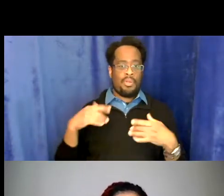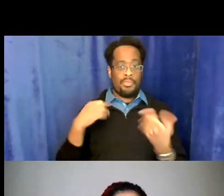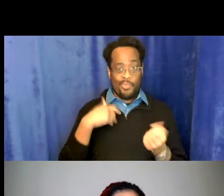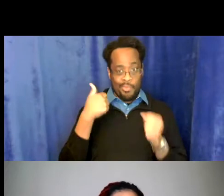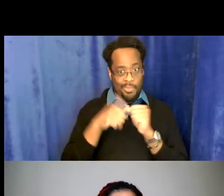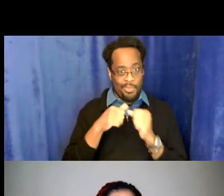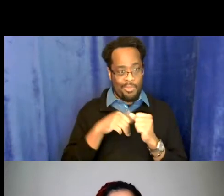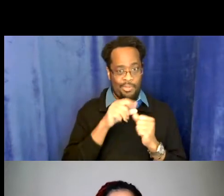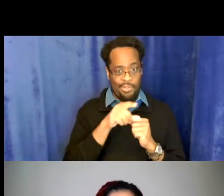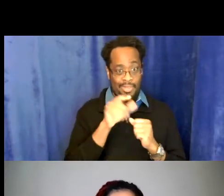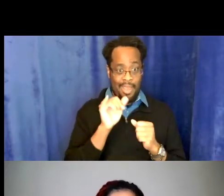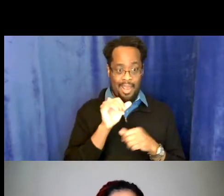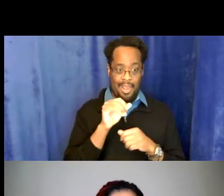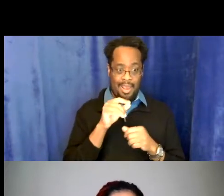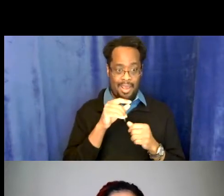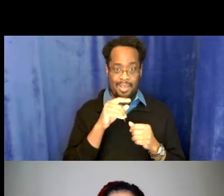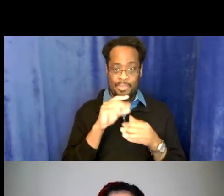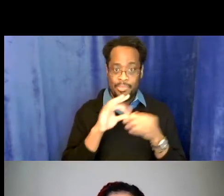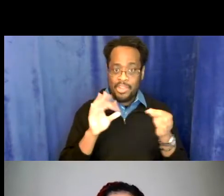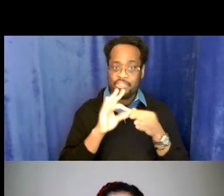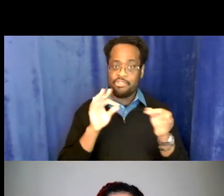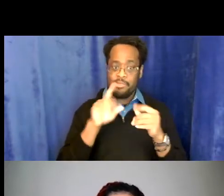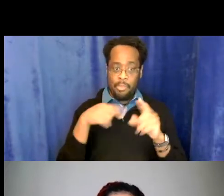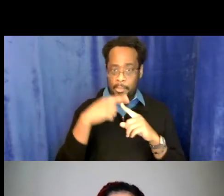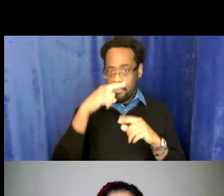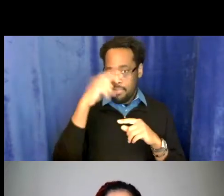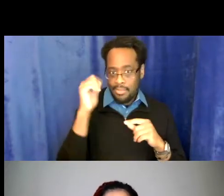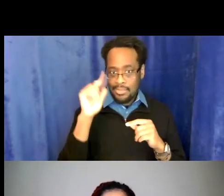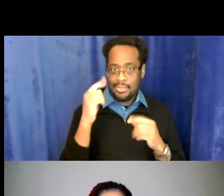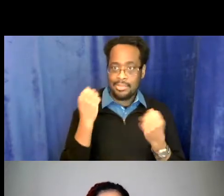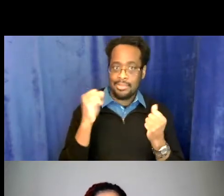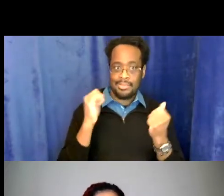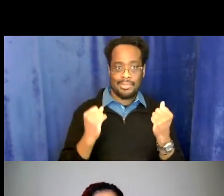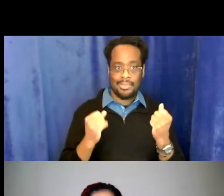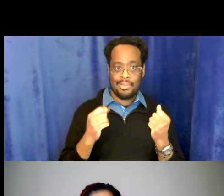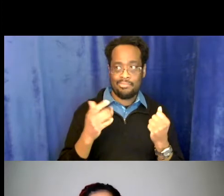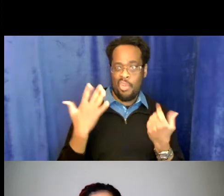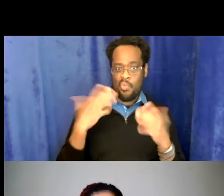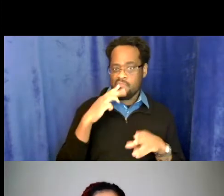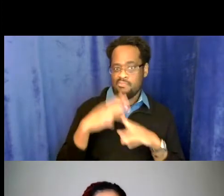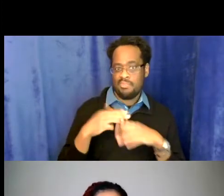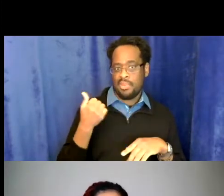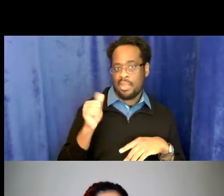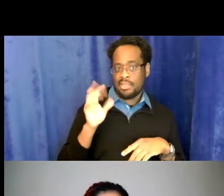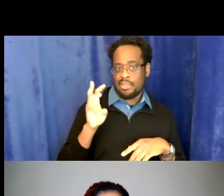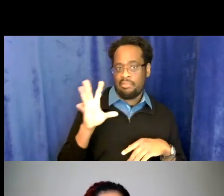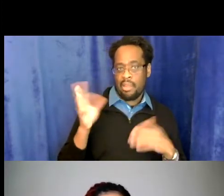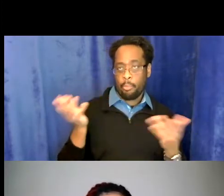has grown significantly in comparison to what it was. I mentioned about black ASL and black signing